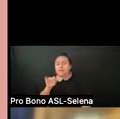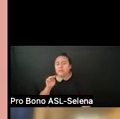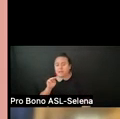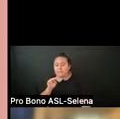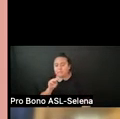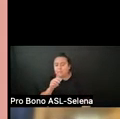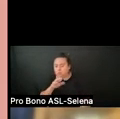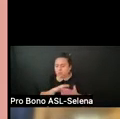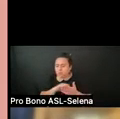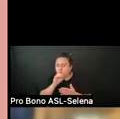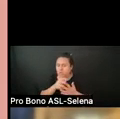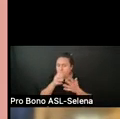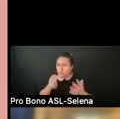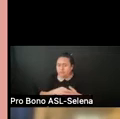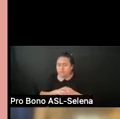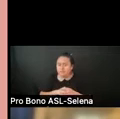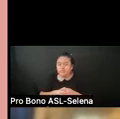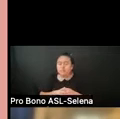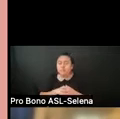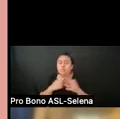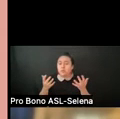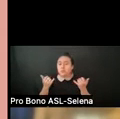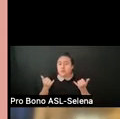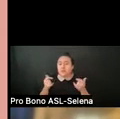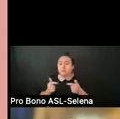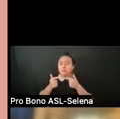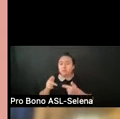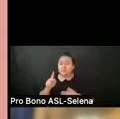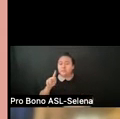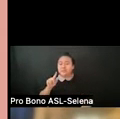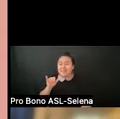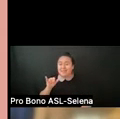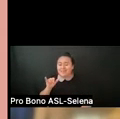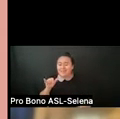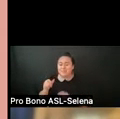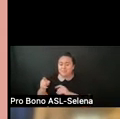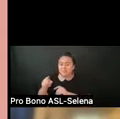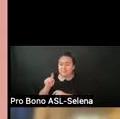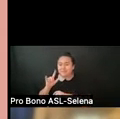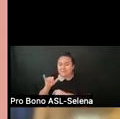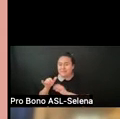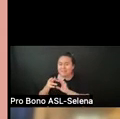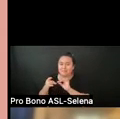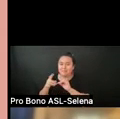And so, with that, I'm going to pass it to Katy to talk about eligibility and timeline.